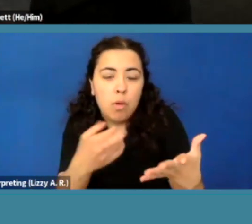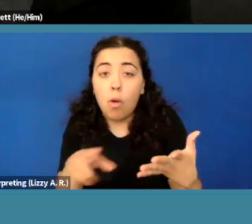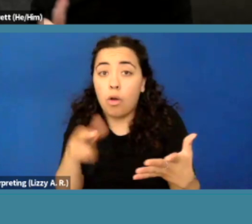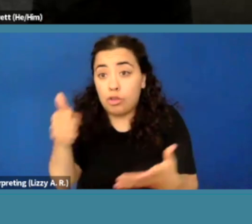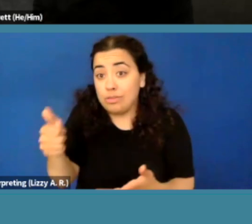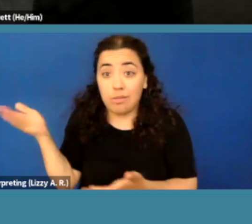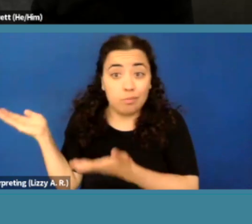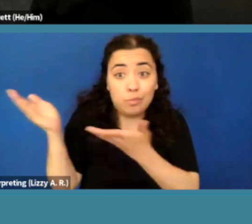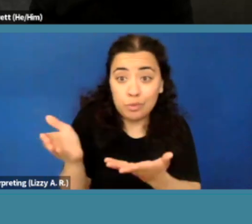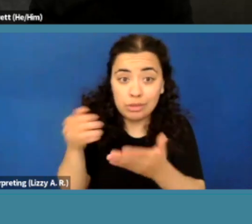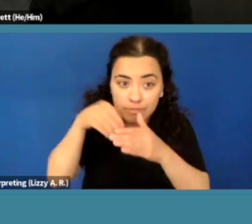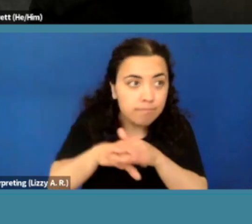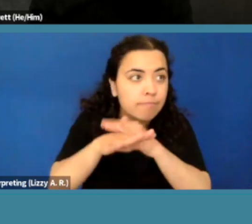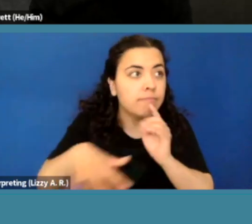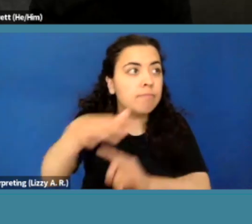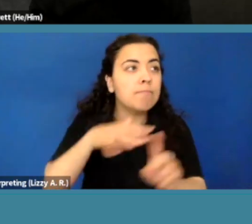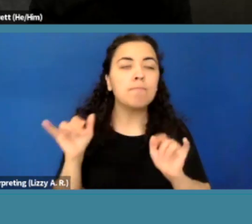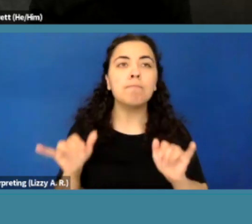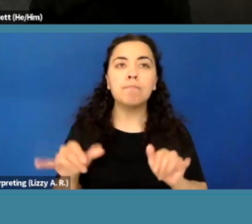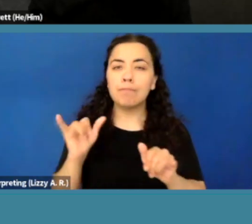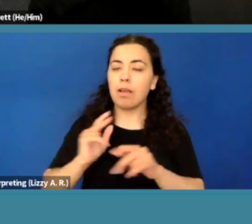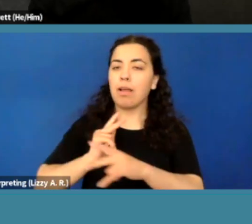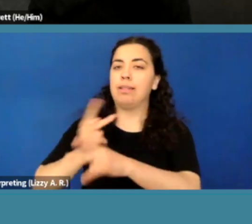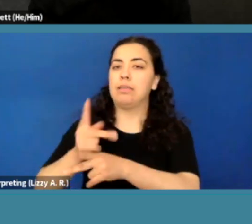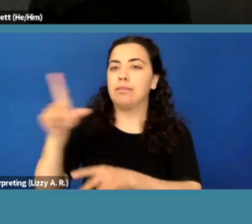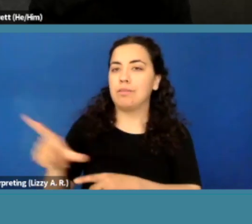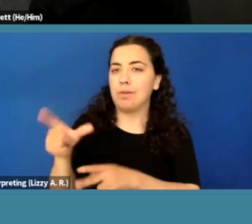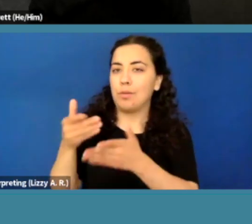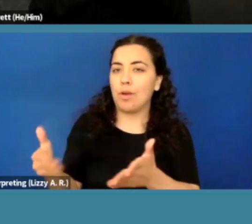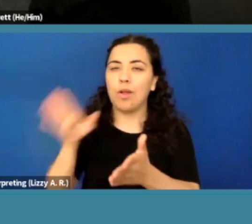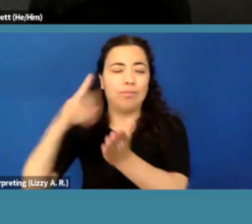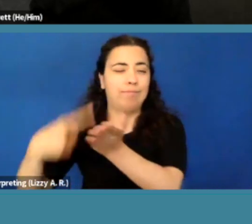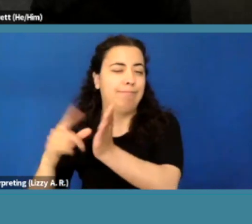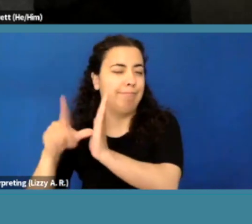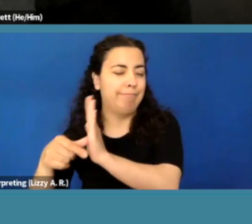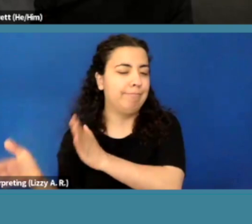These will also be a part of our lending library brought up later. Next slide, please.